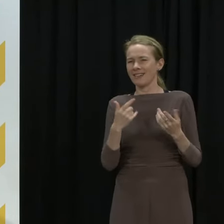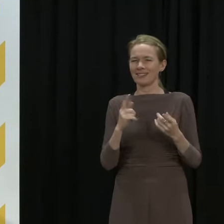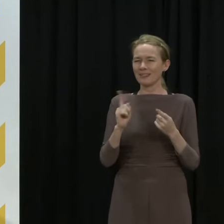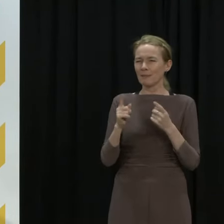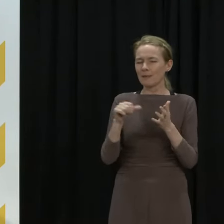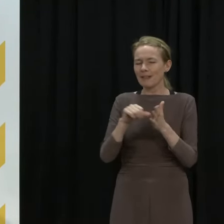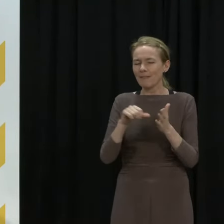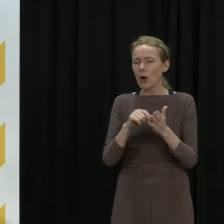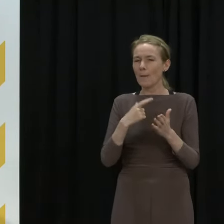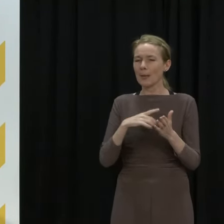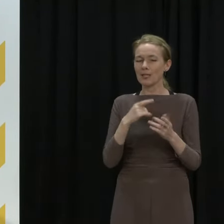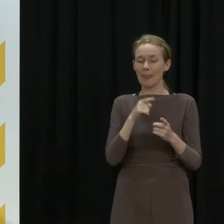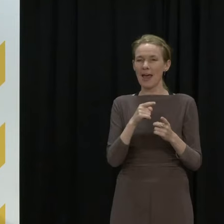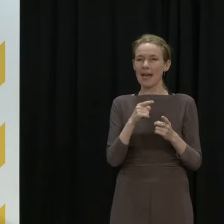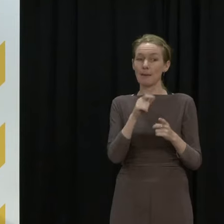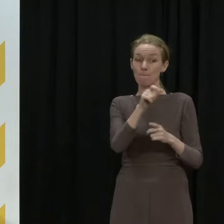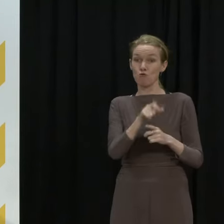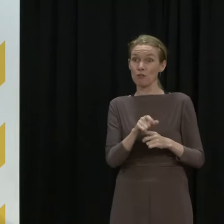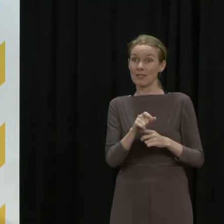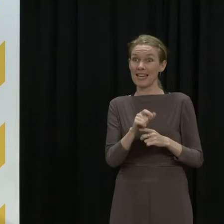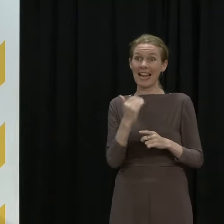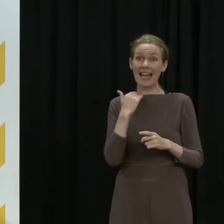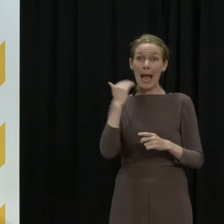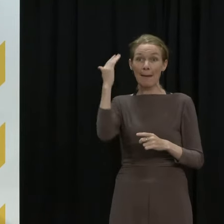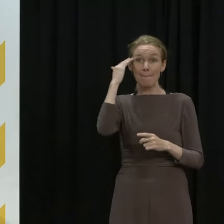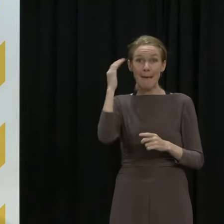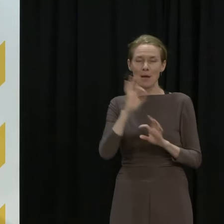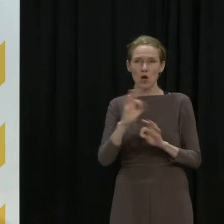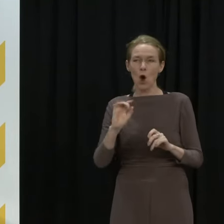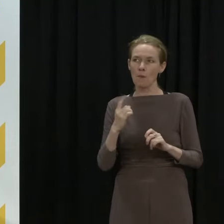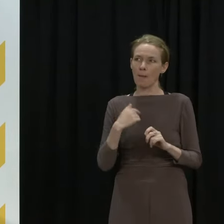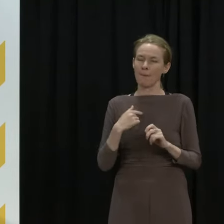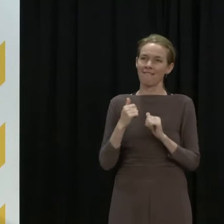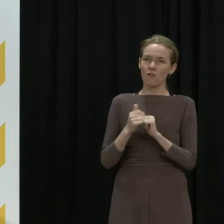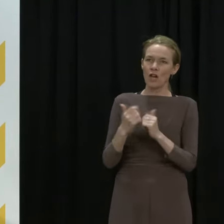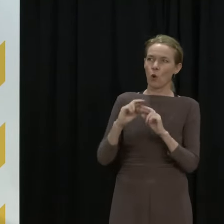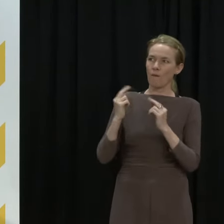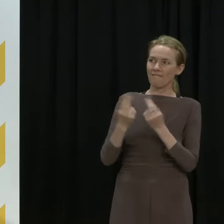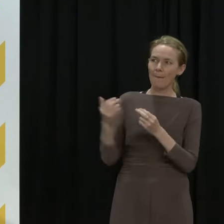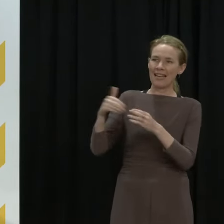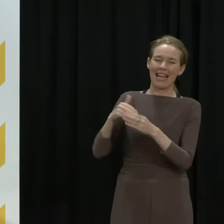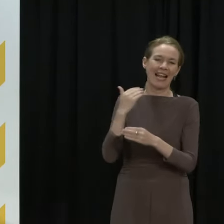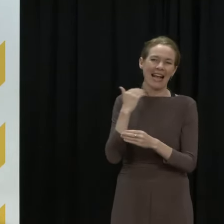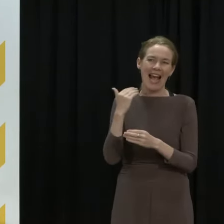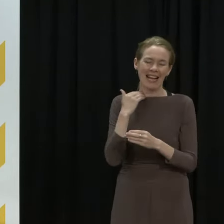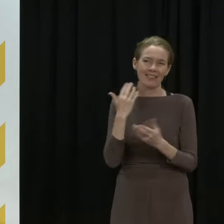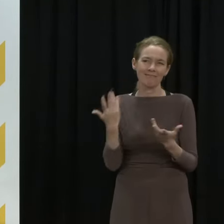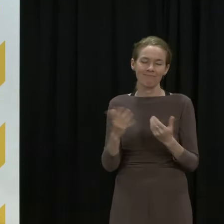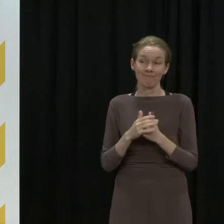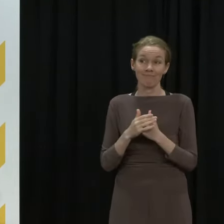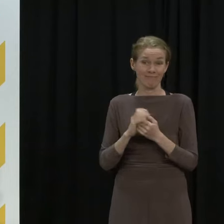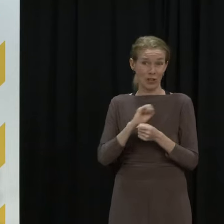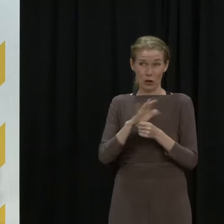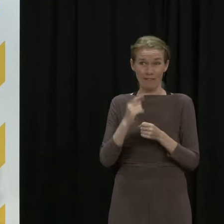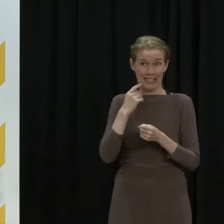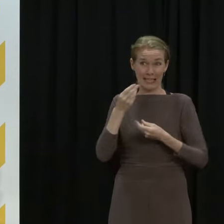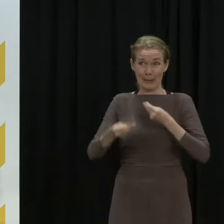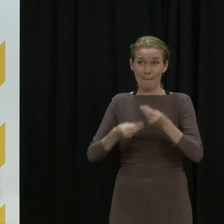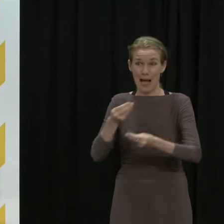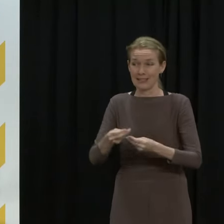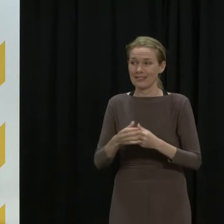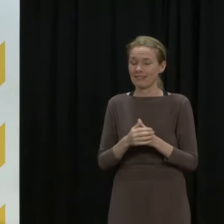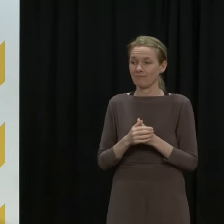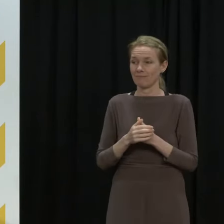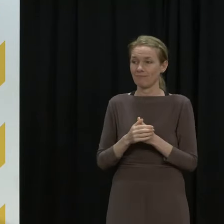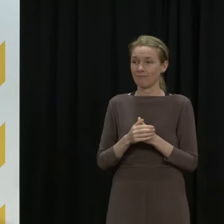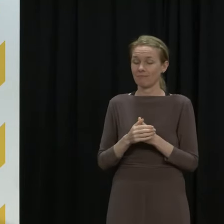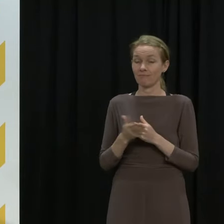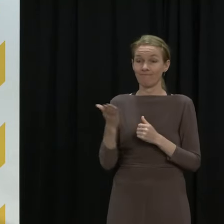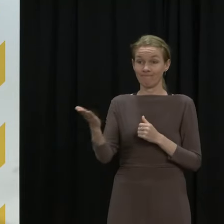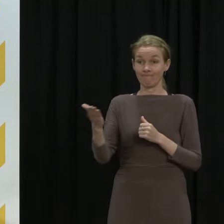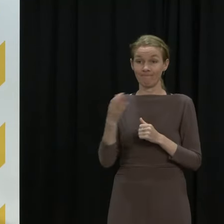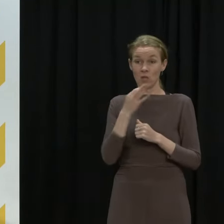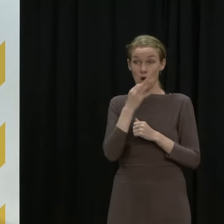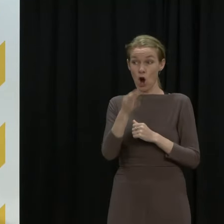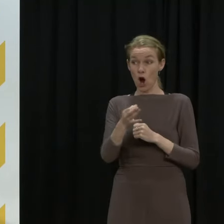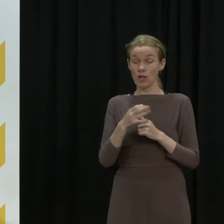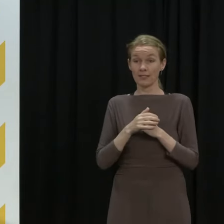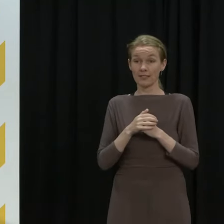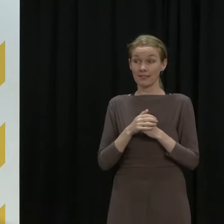on that in some cases it may be